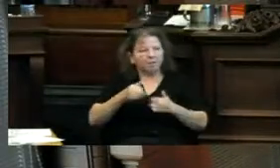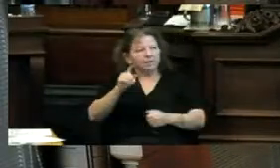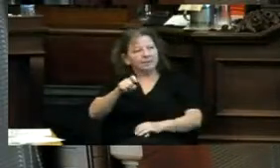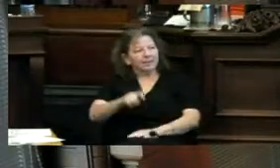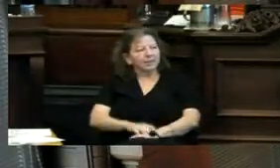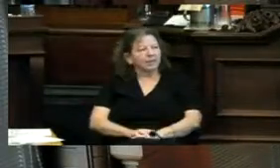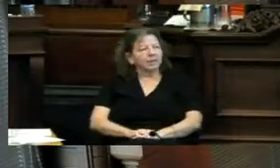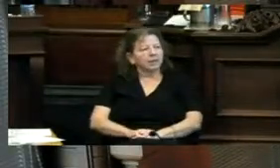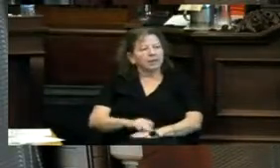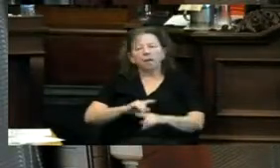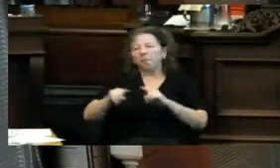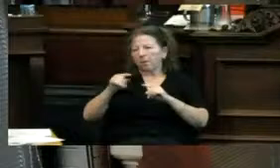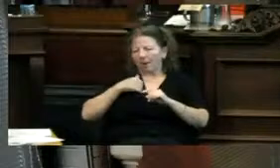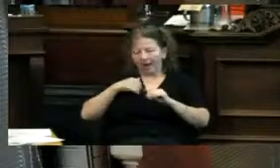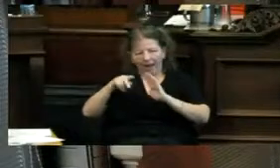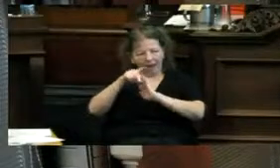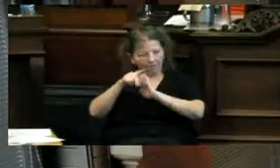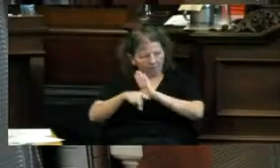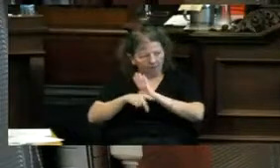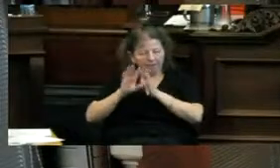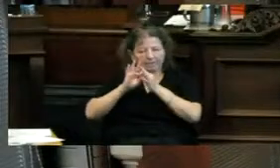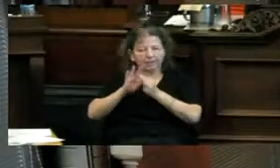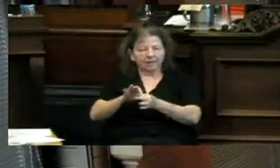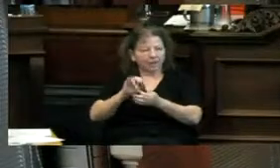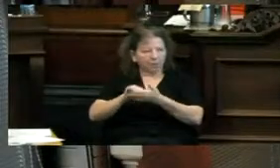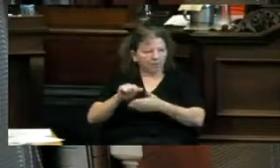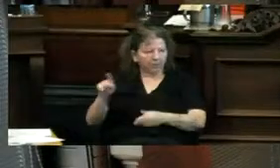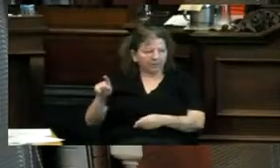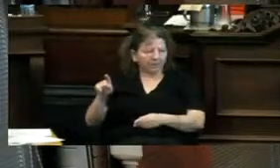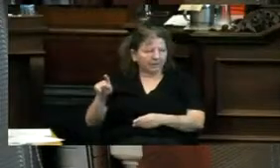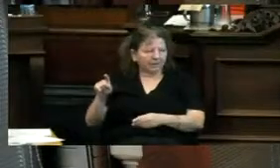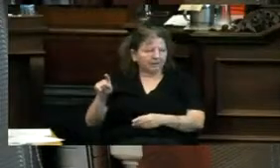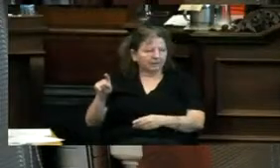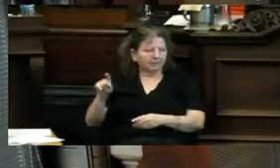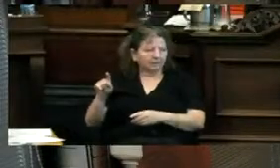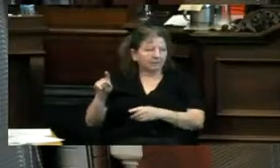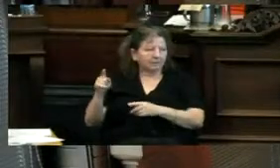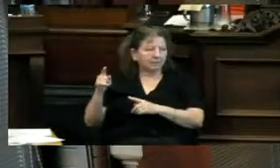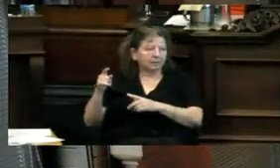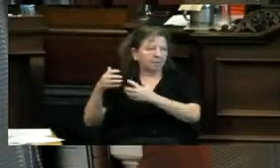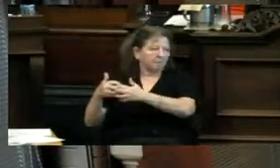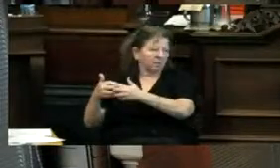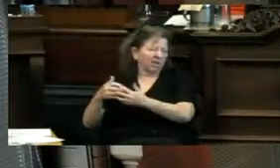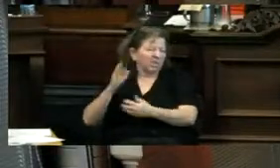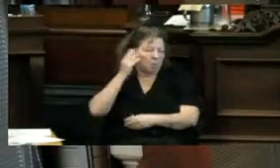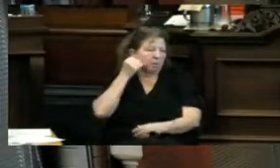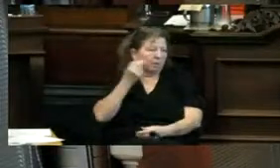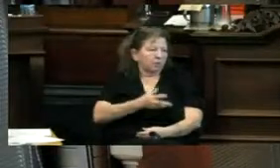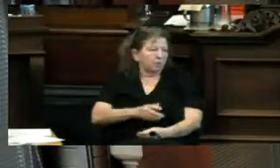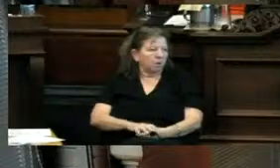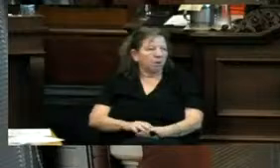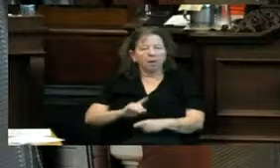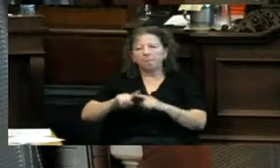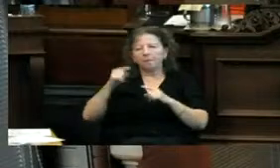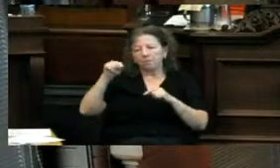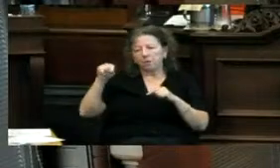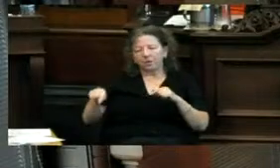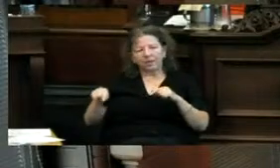the shot has been fired and they've been able to apply a tourniquet and that type of thing. But there is a policy